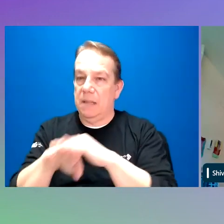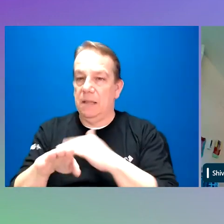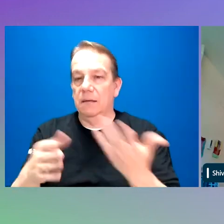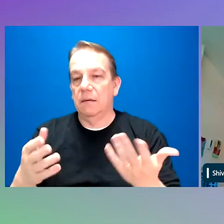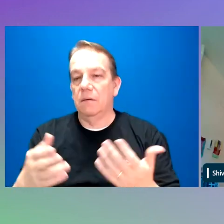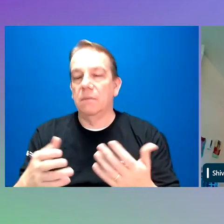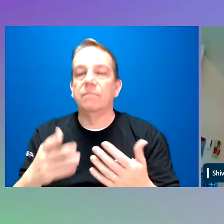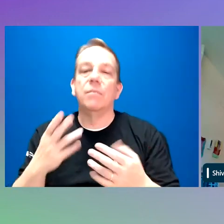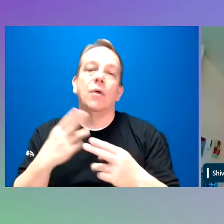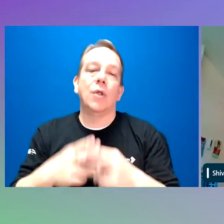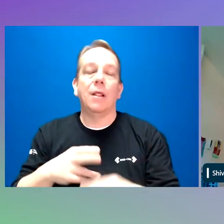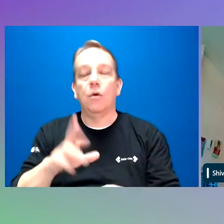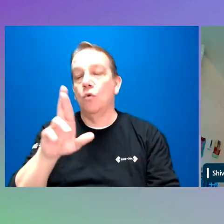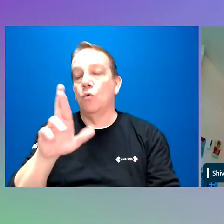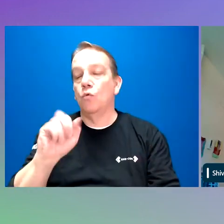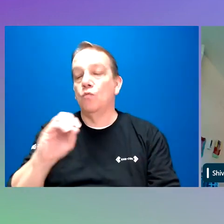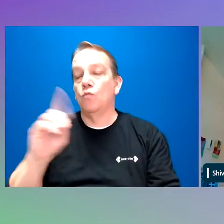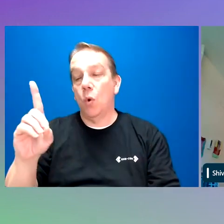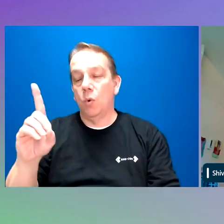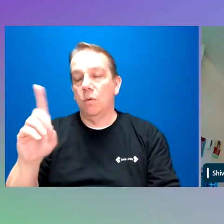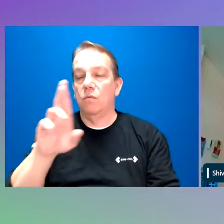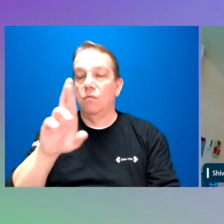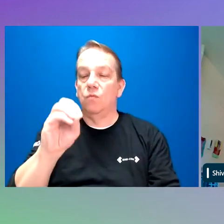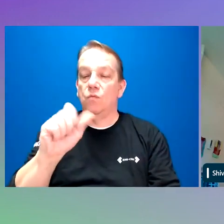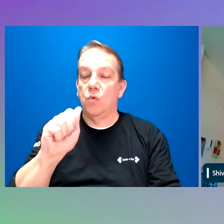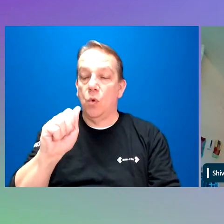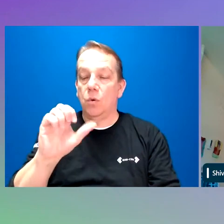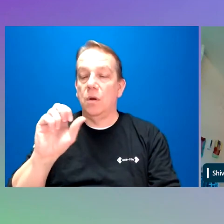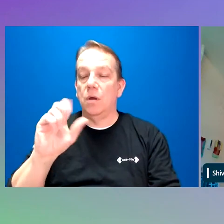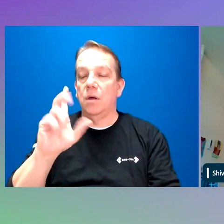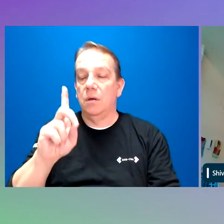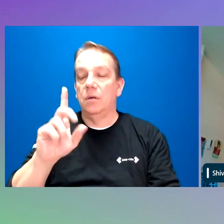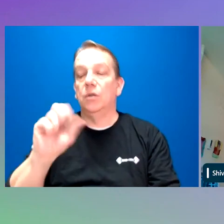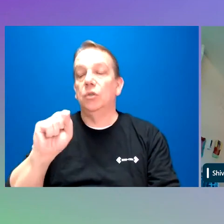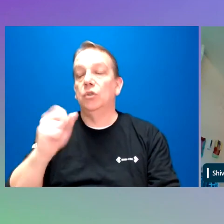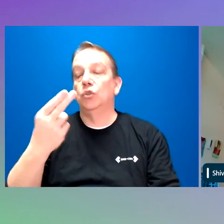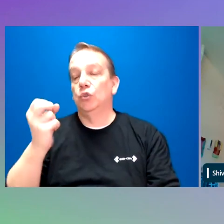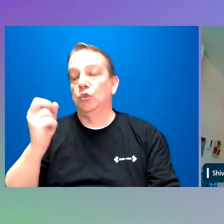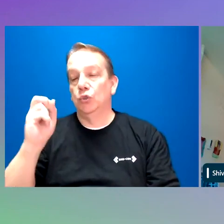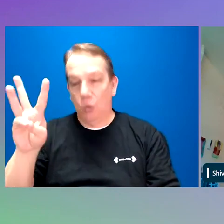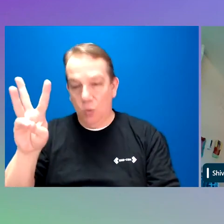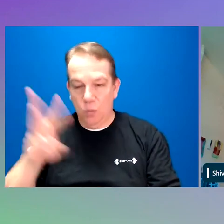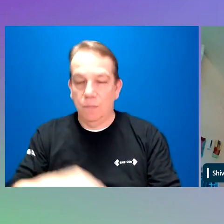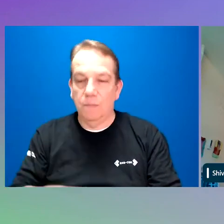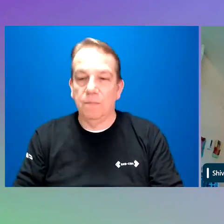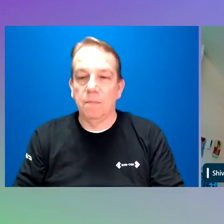call it road show. Um, that's not specific to developers, but